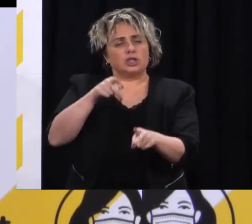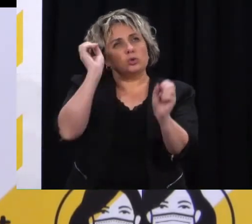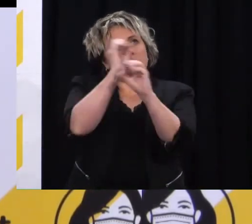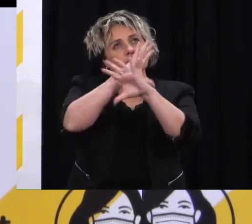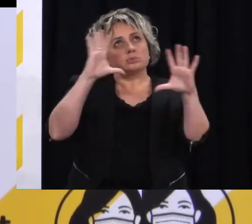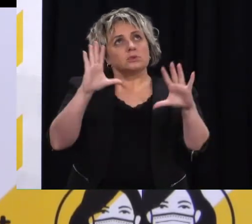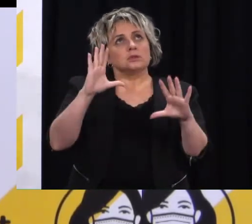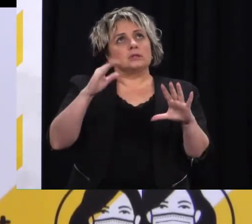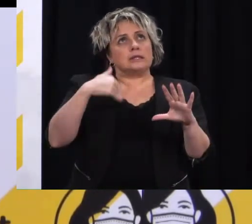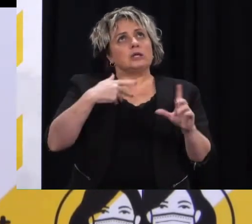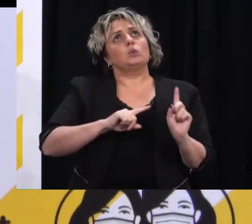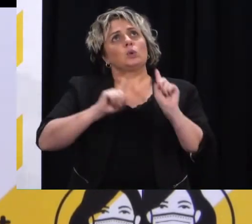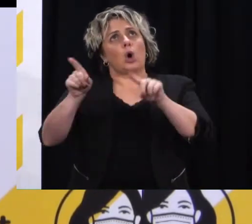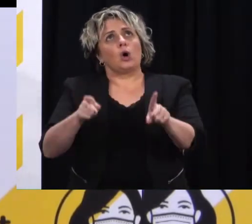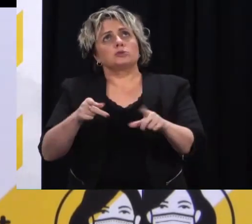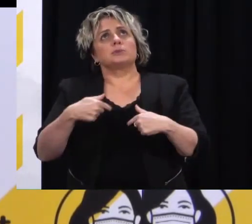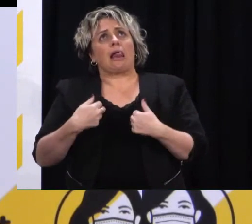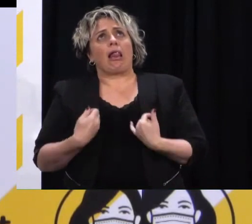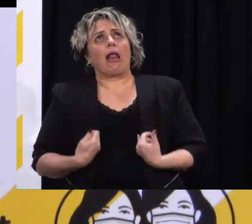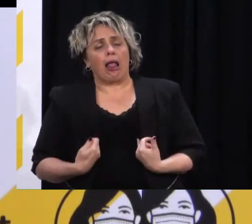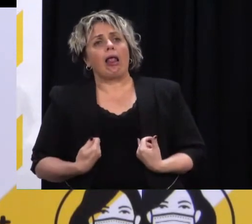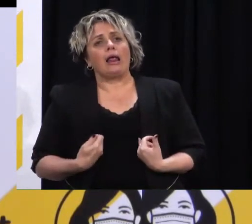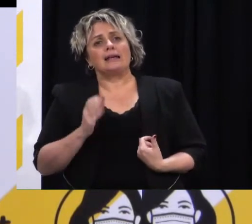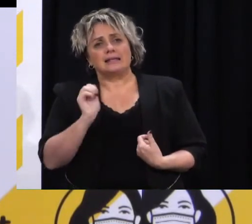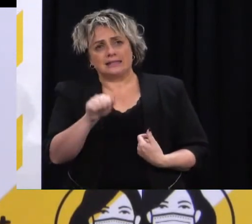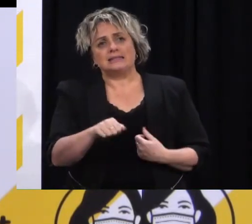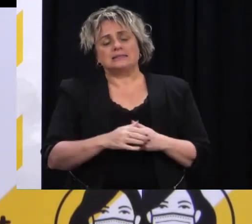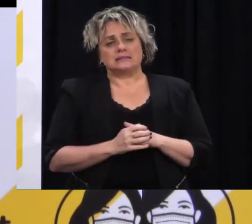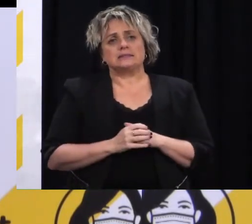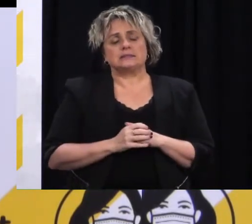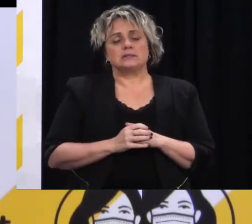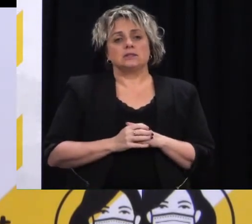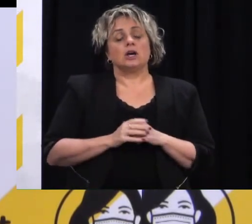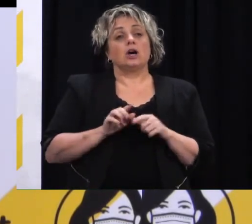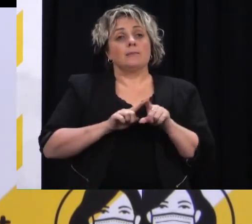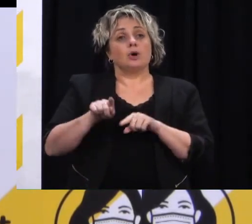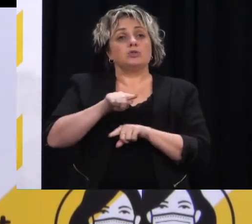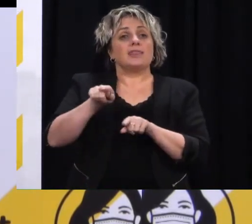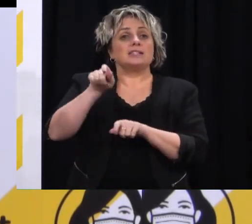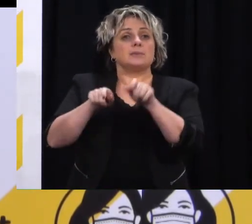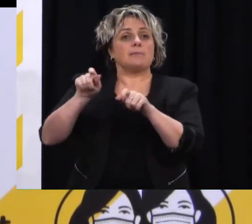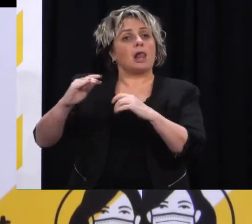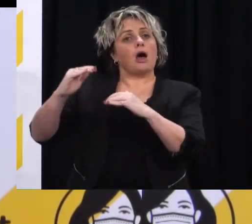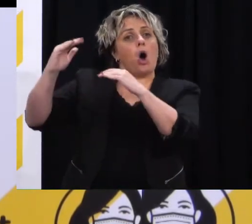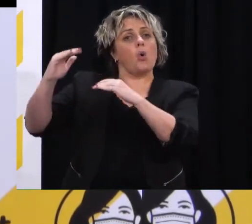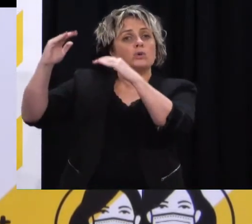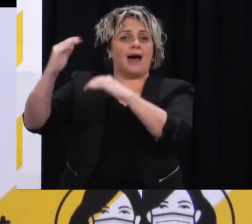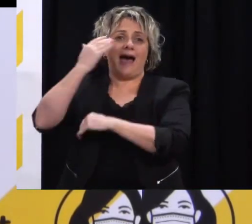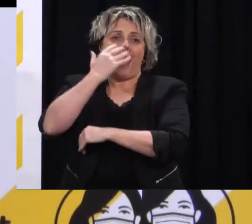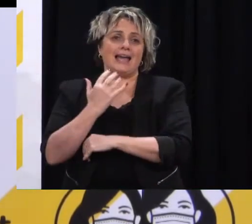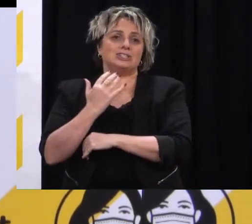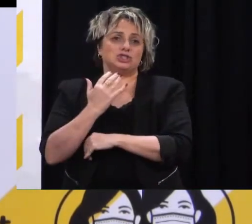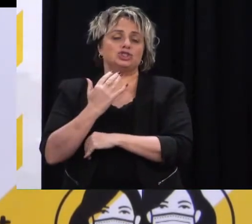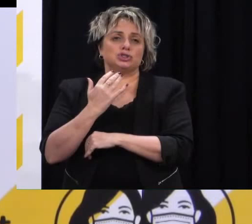condition of those patients? >> I think it is enough that they require hospital-level care. If you think about being unwell